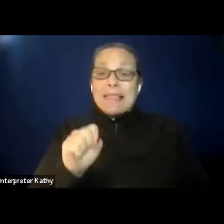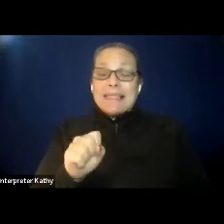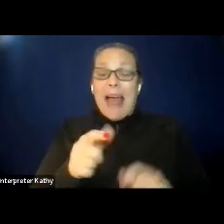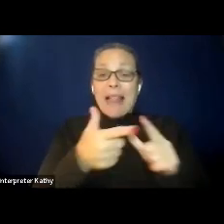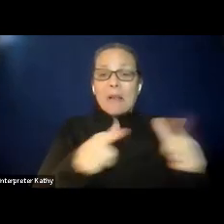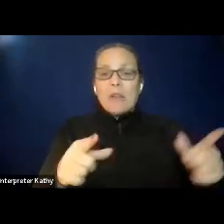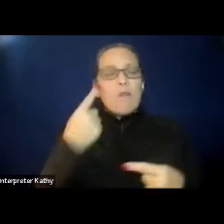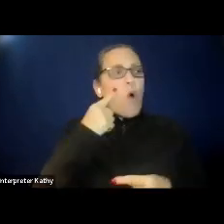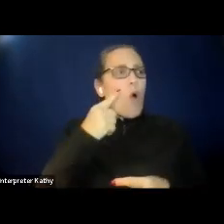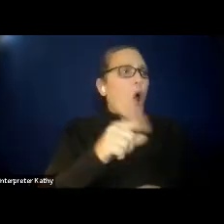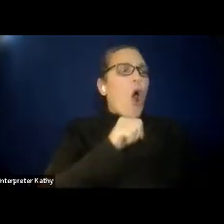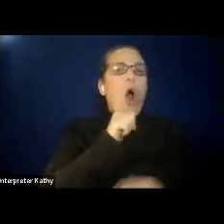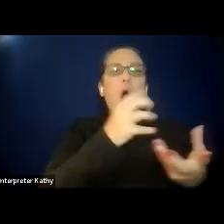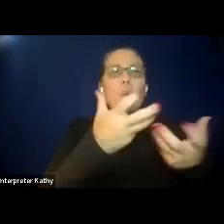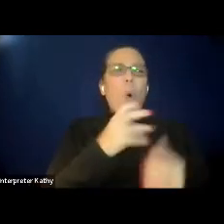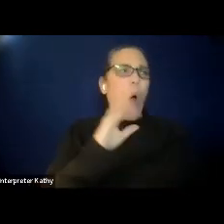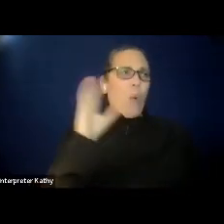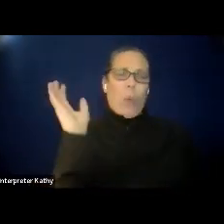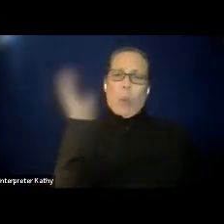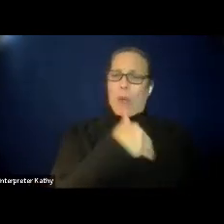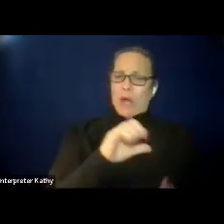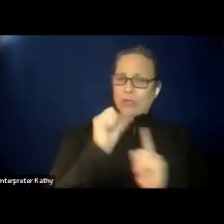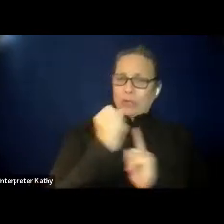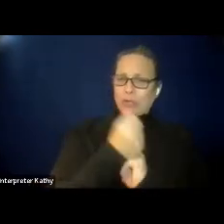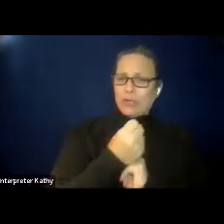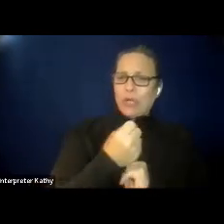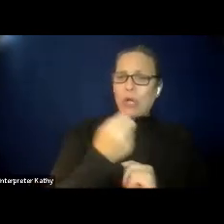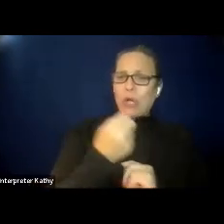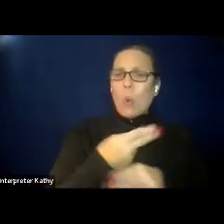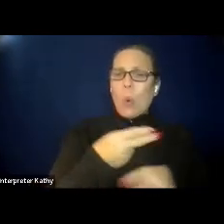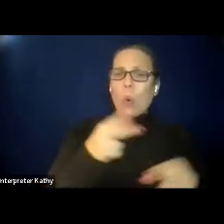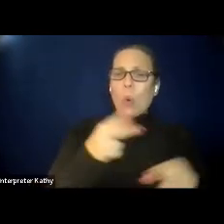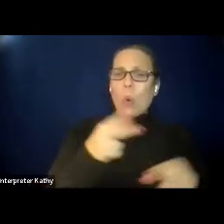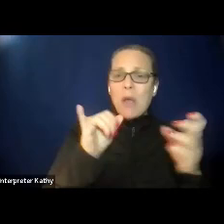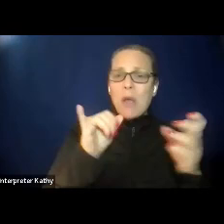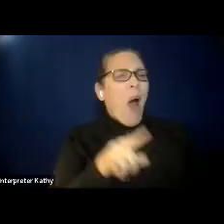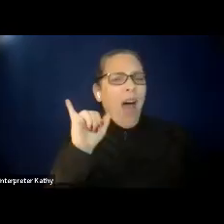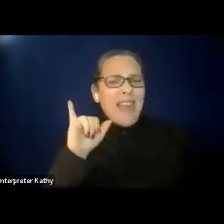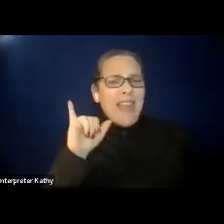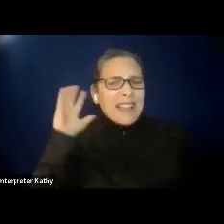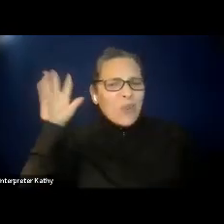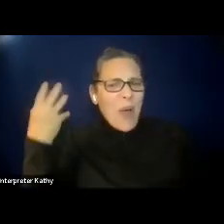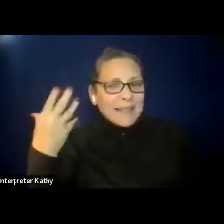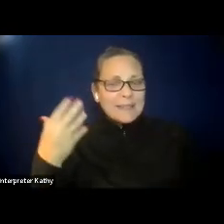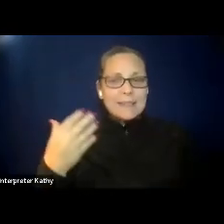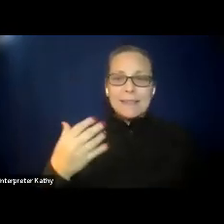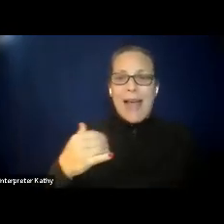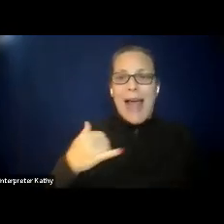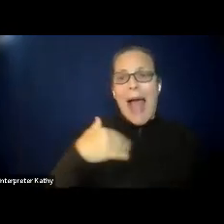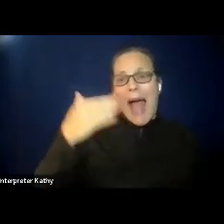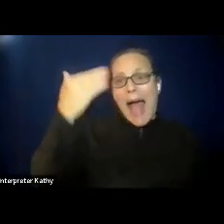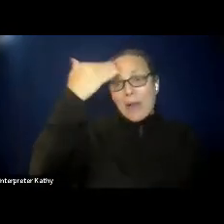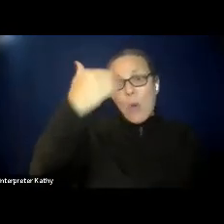It's about using ableist language to describe unwanted or quote/unquote weird scenarios using phrases like that's